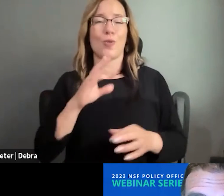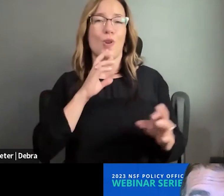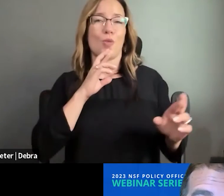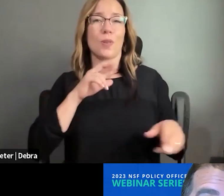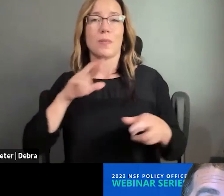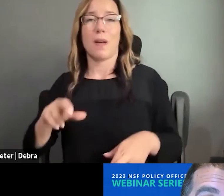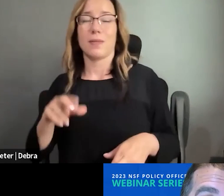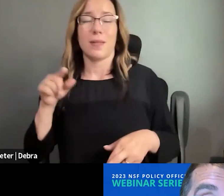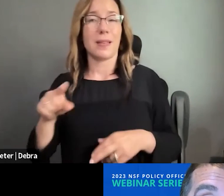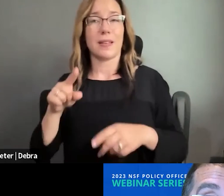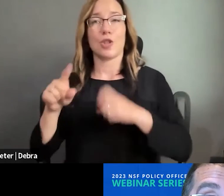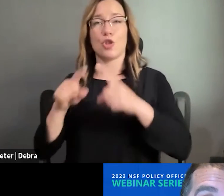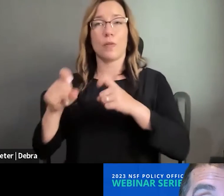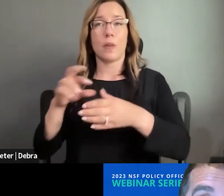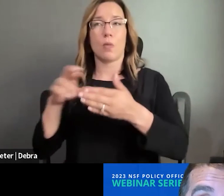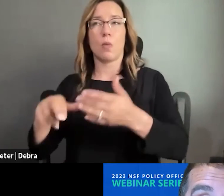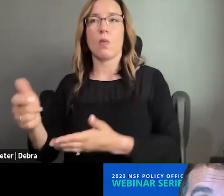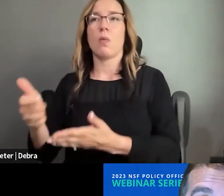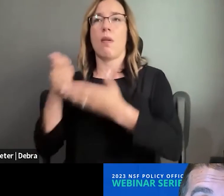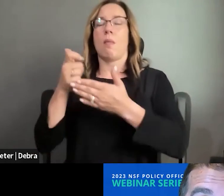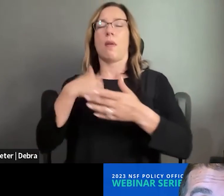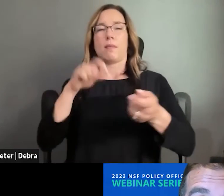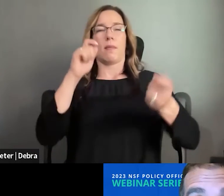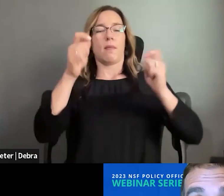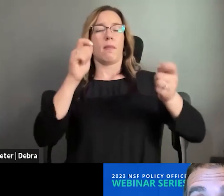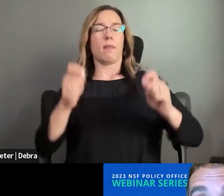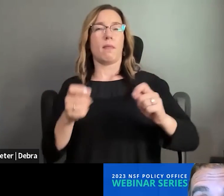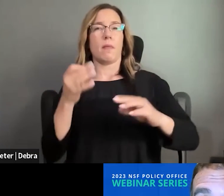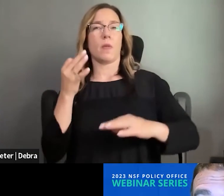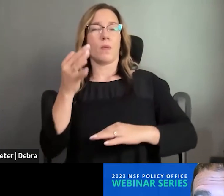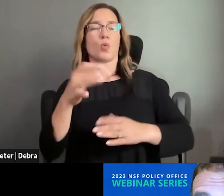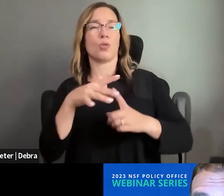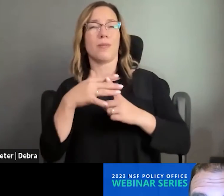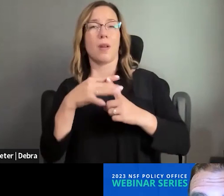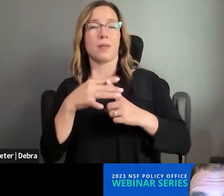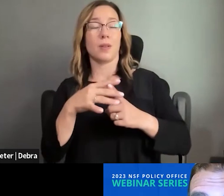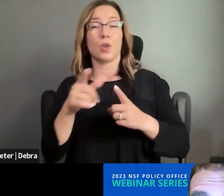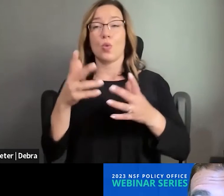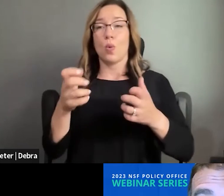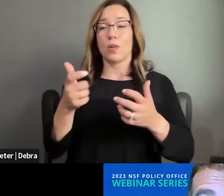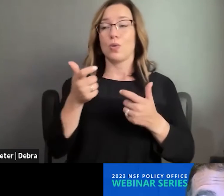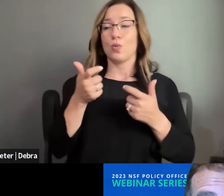these survey results will help us shape future content. If you would like to view the recording of this session,